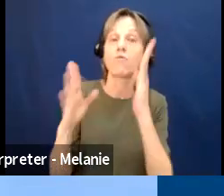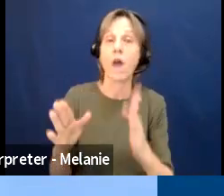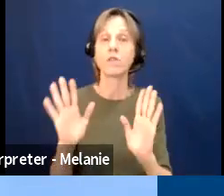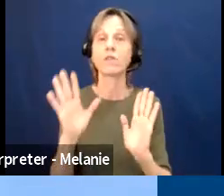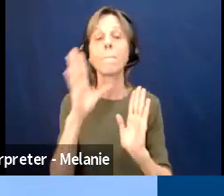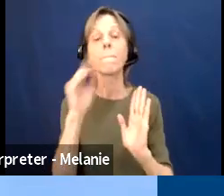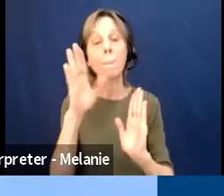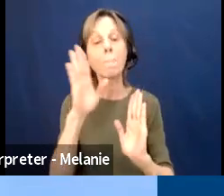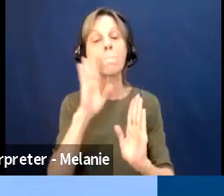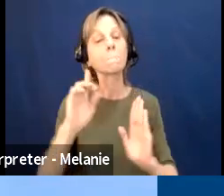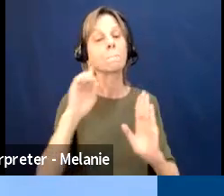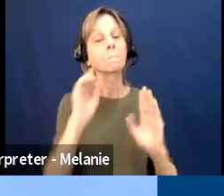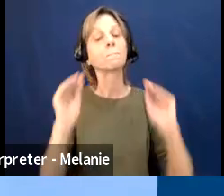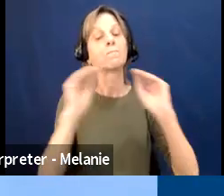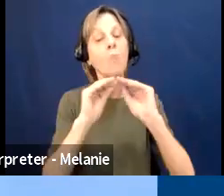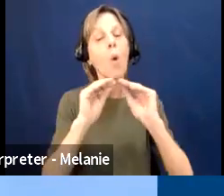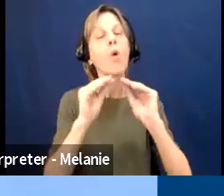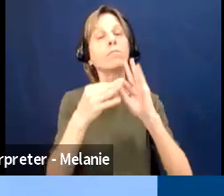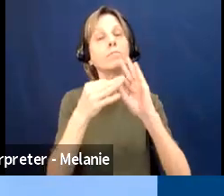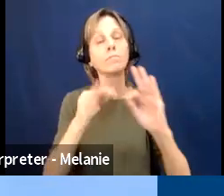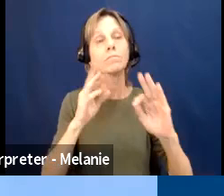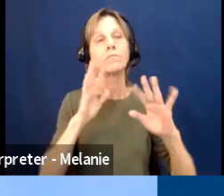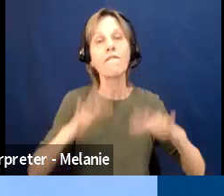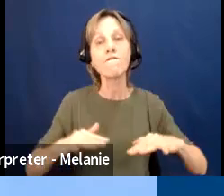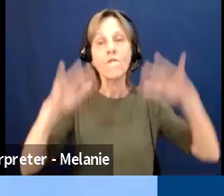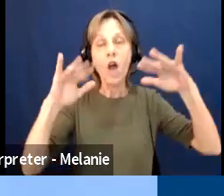but make sure you're talking to them about flood insurance it's a separate coverage